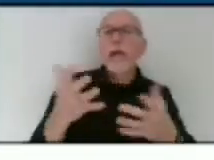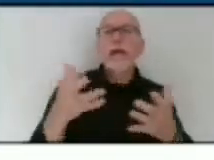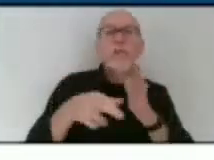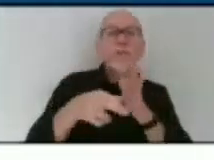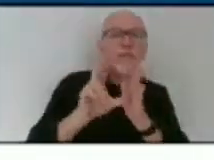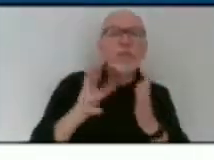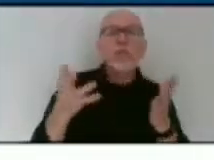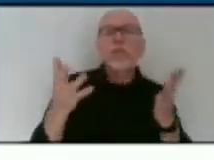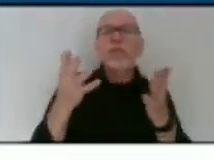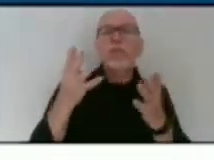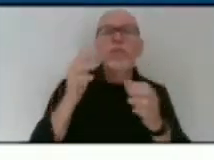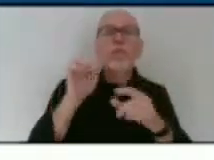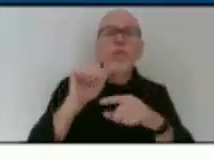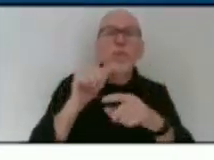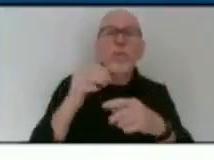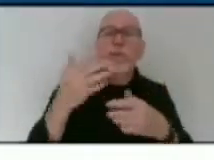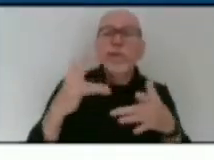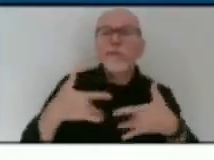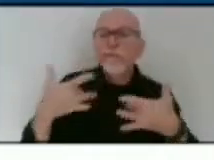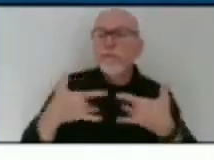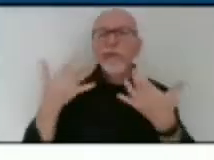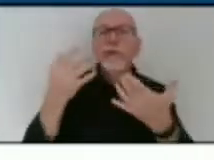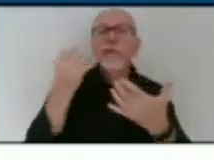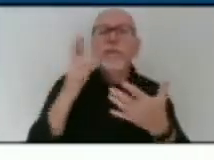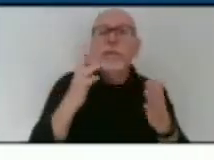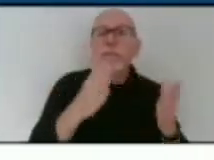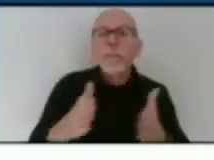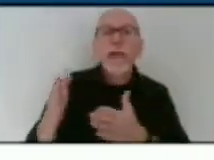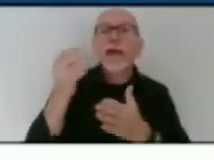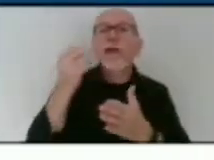awareness campaigns. I want to encourage county commissioners and